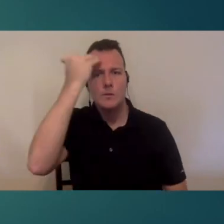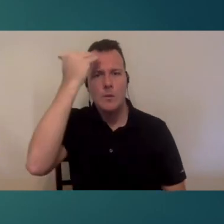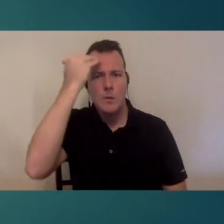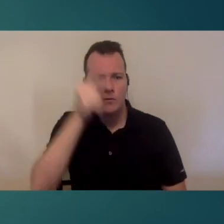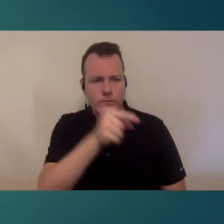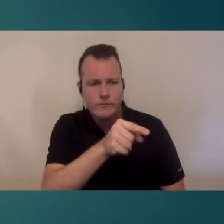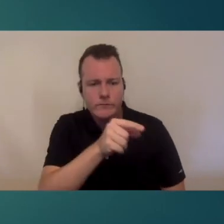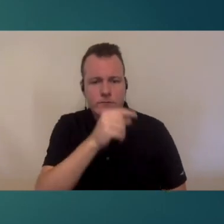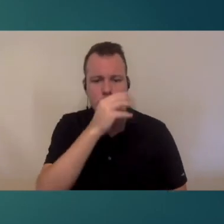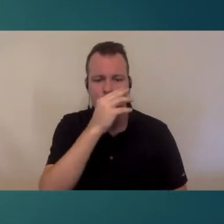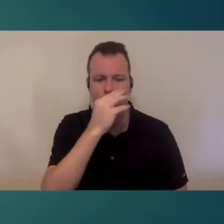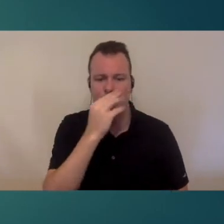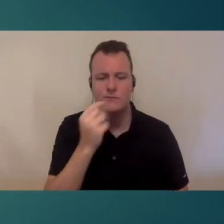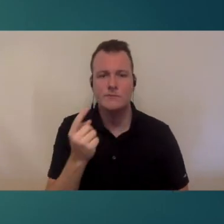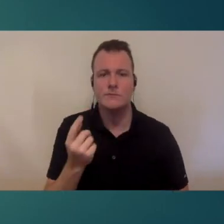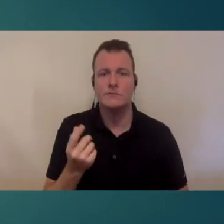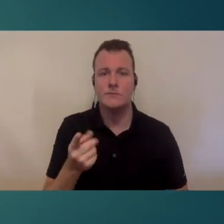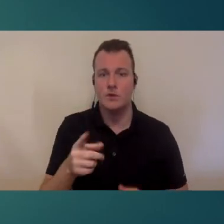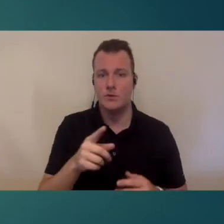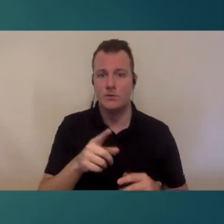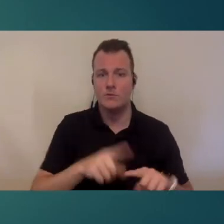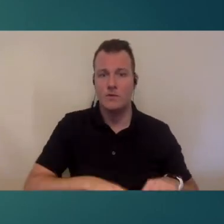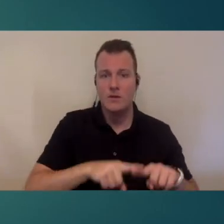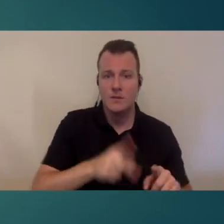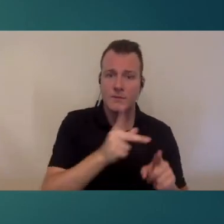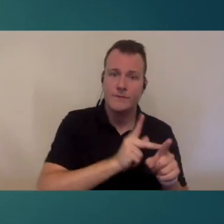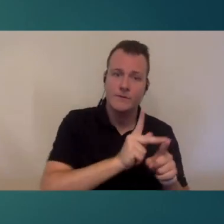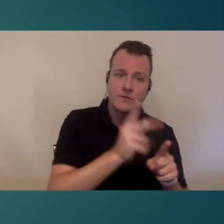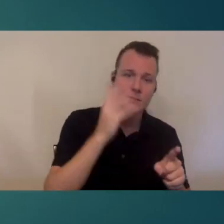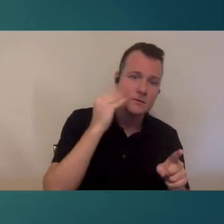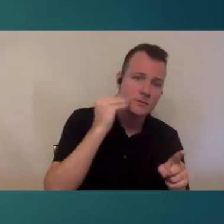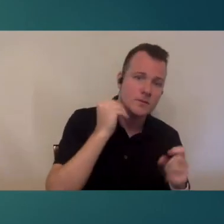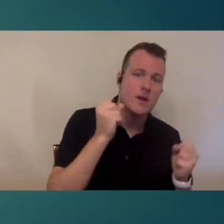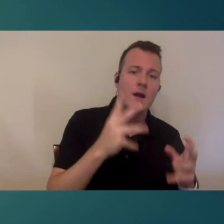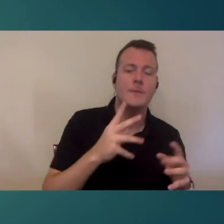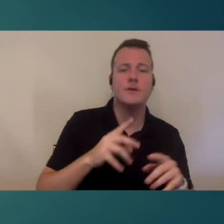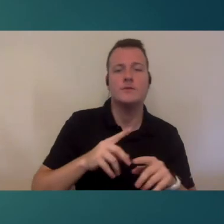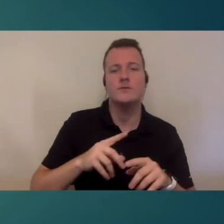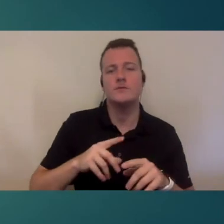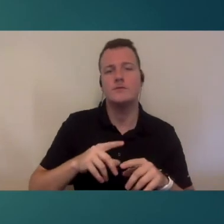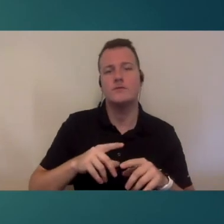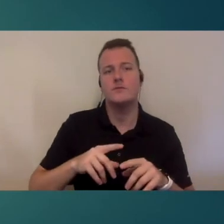to rely on professional experience, and how much information do you need to know